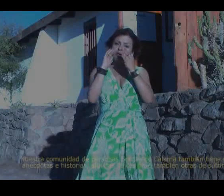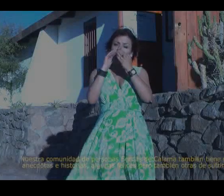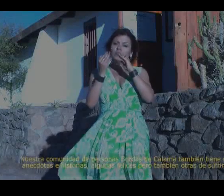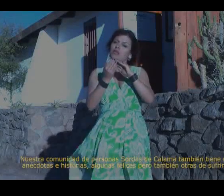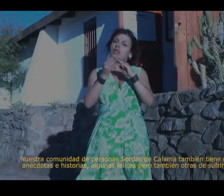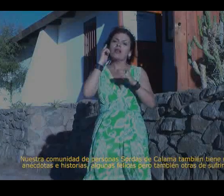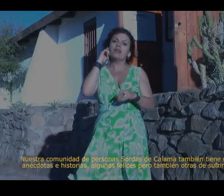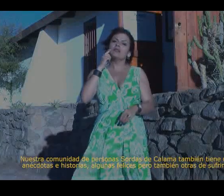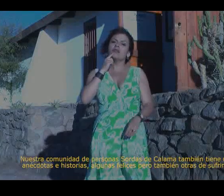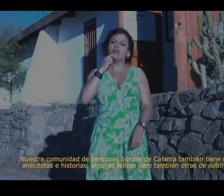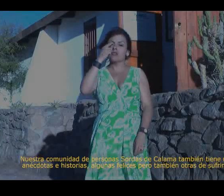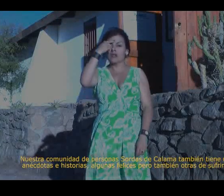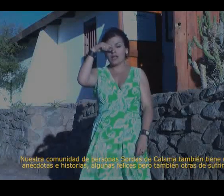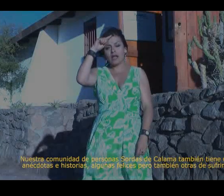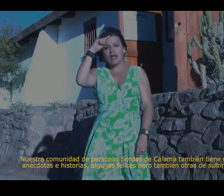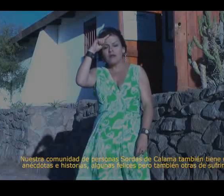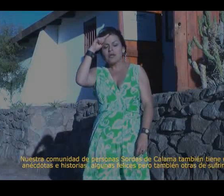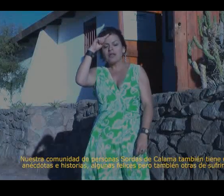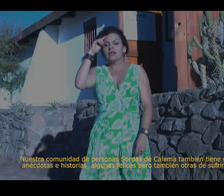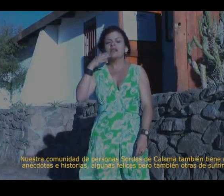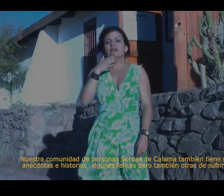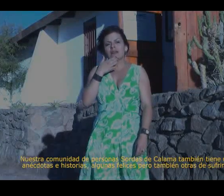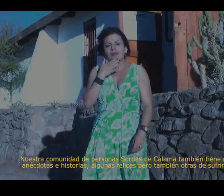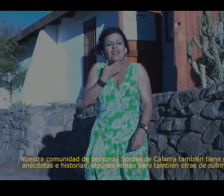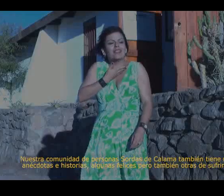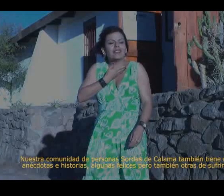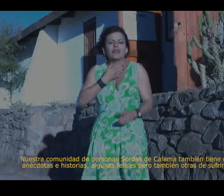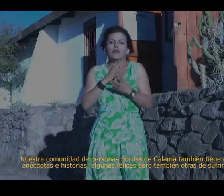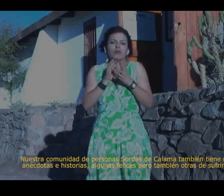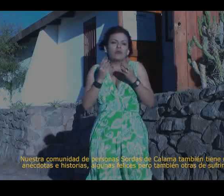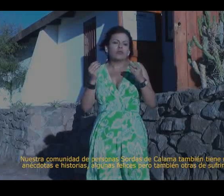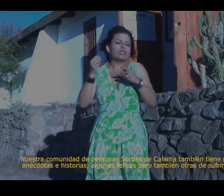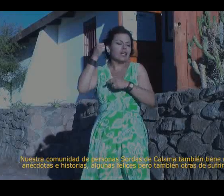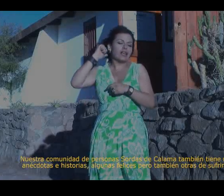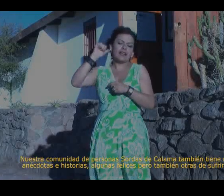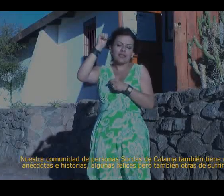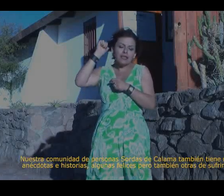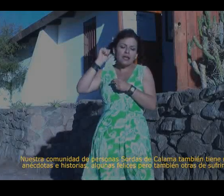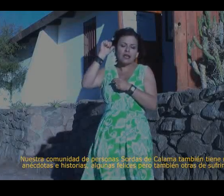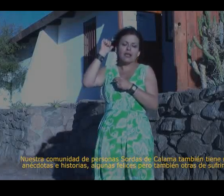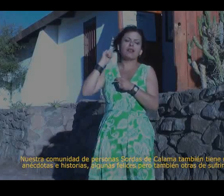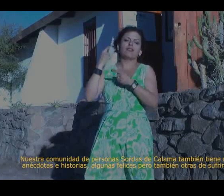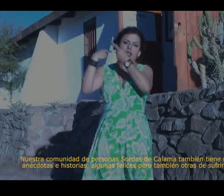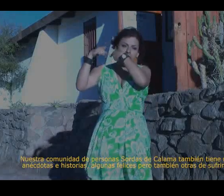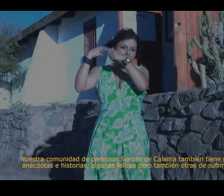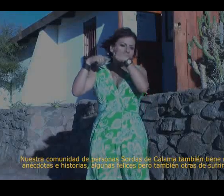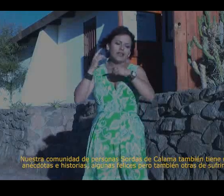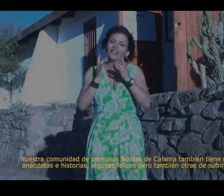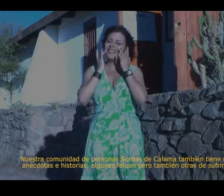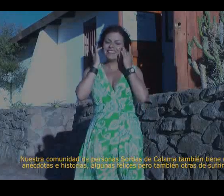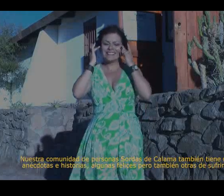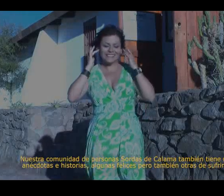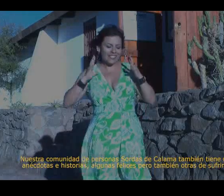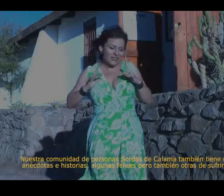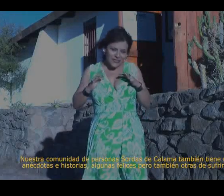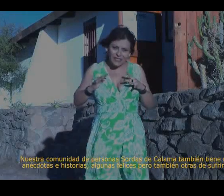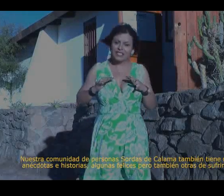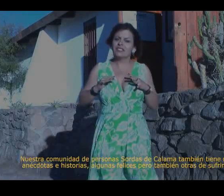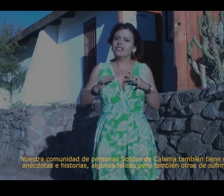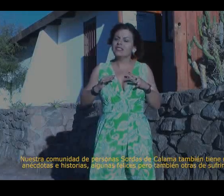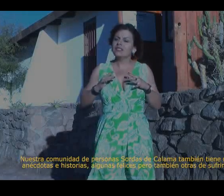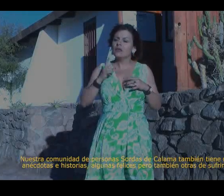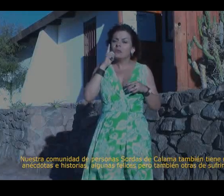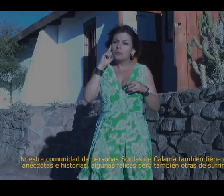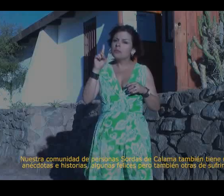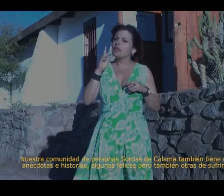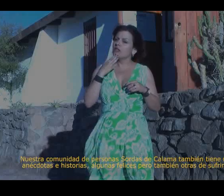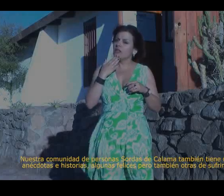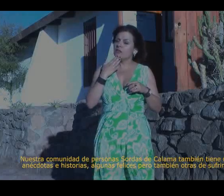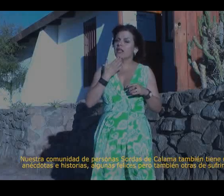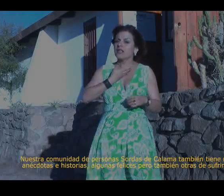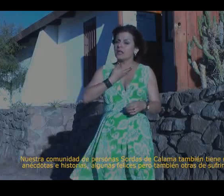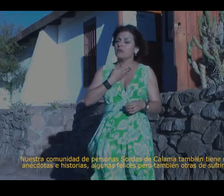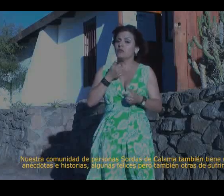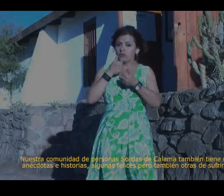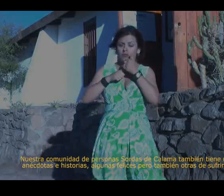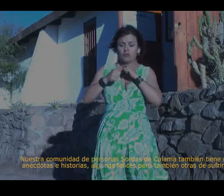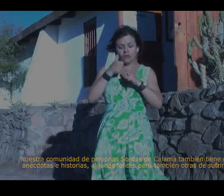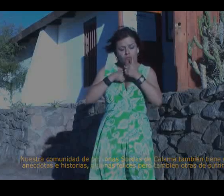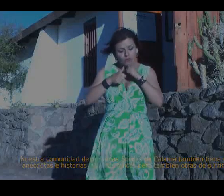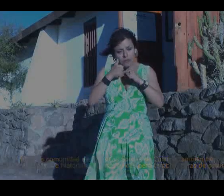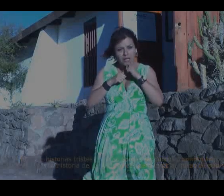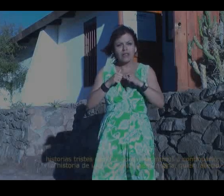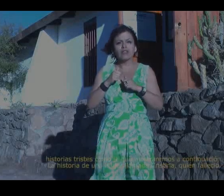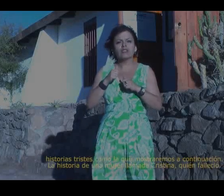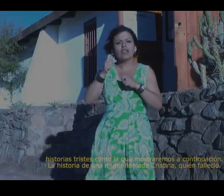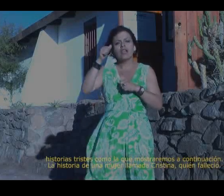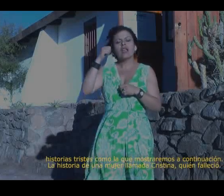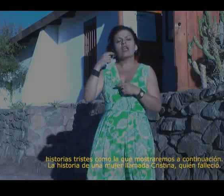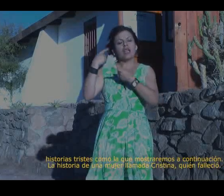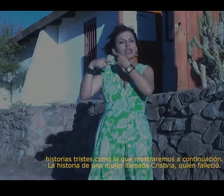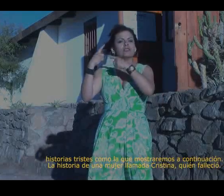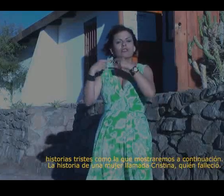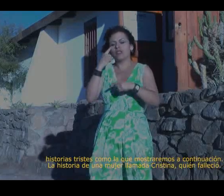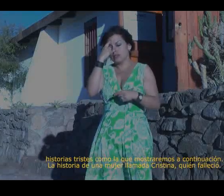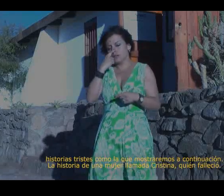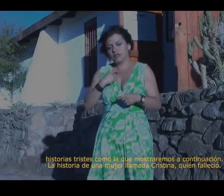Our Deaf community in Calama has many anecdotes and stories, some of happiness and others of suffering and sadness.